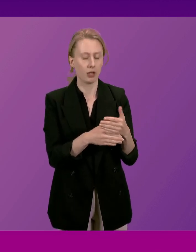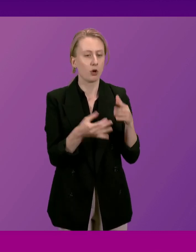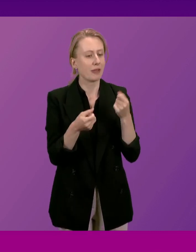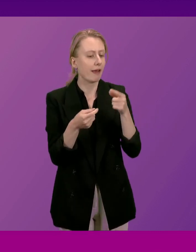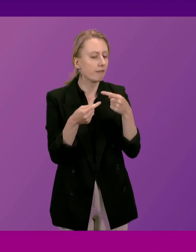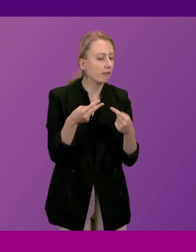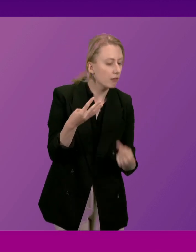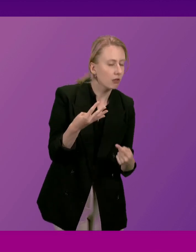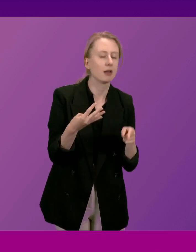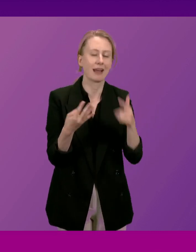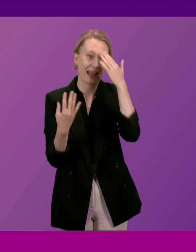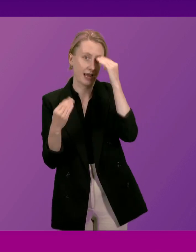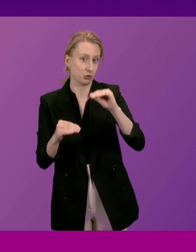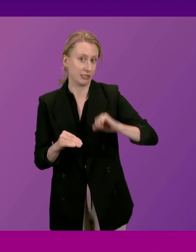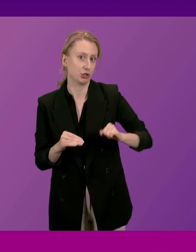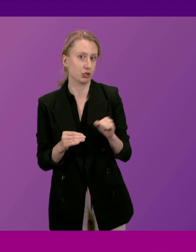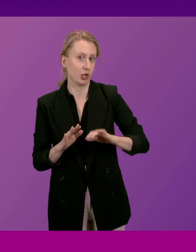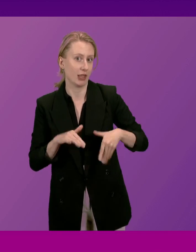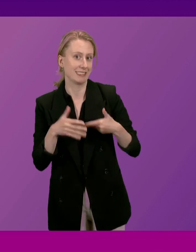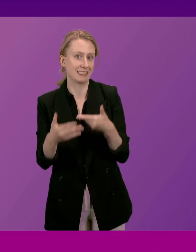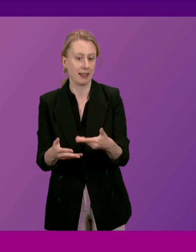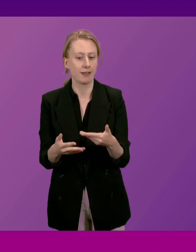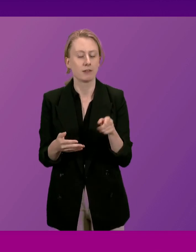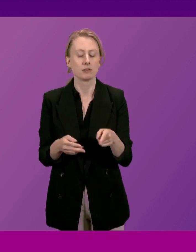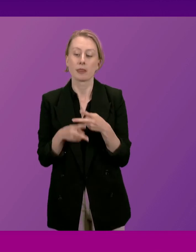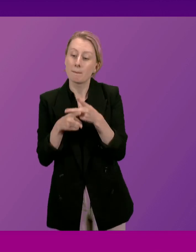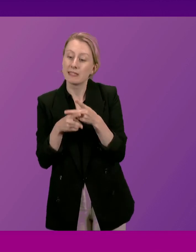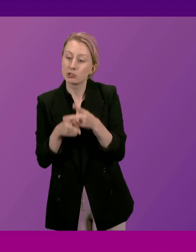elements. Education Scotland delivers the mentors in violence prevention programme,